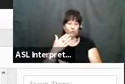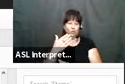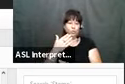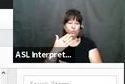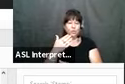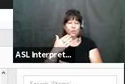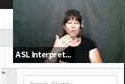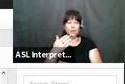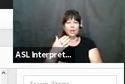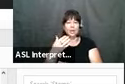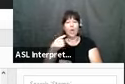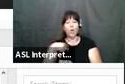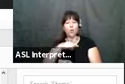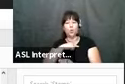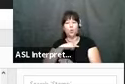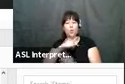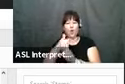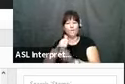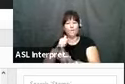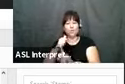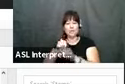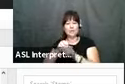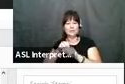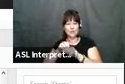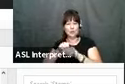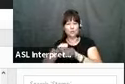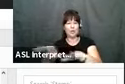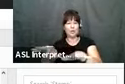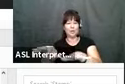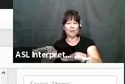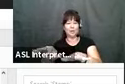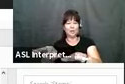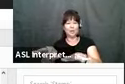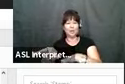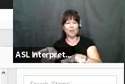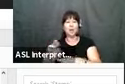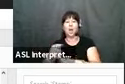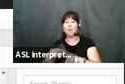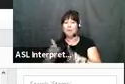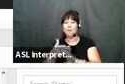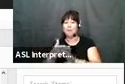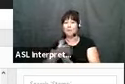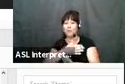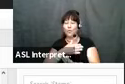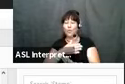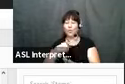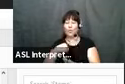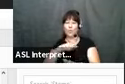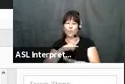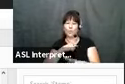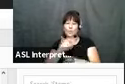However, last week we were number five in terms of counties in terms of